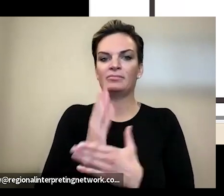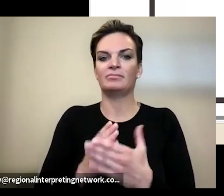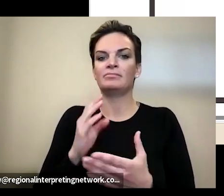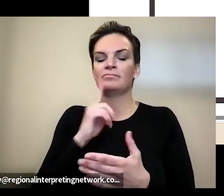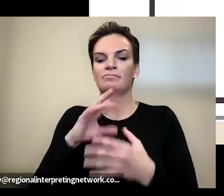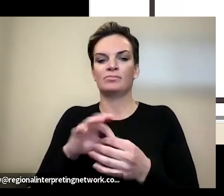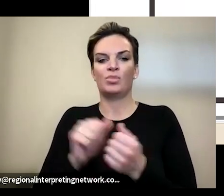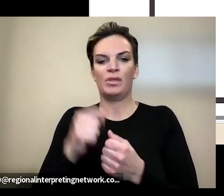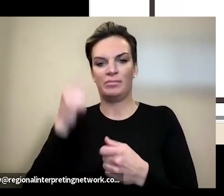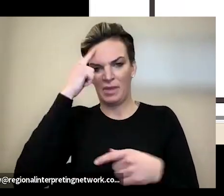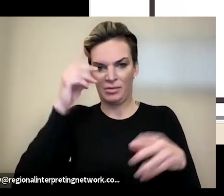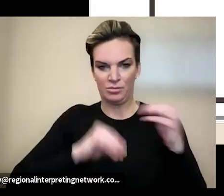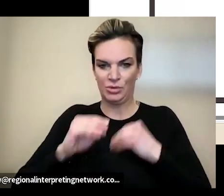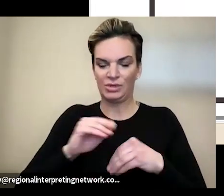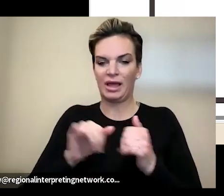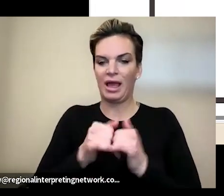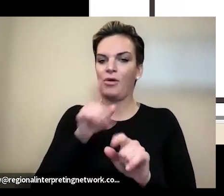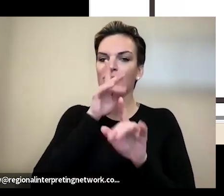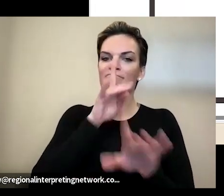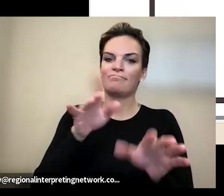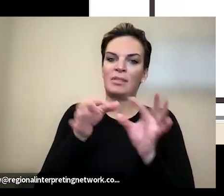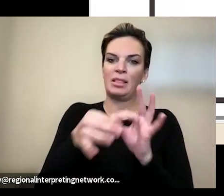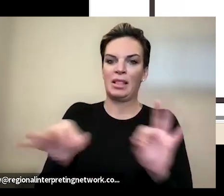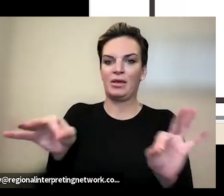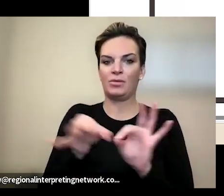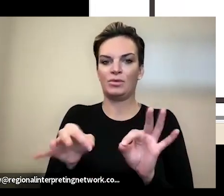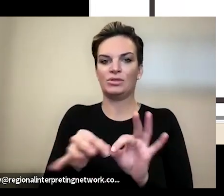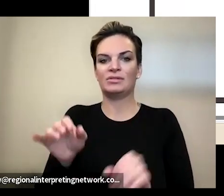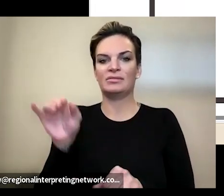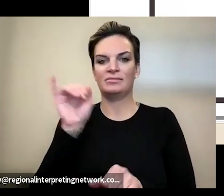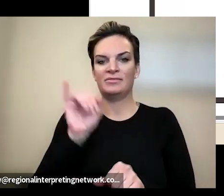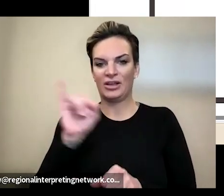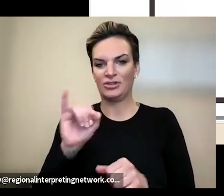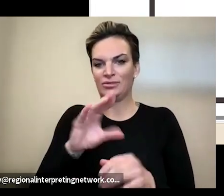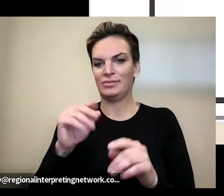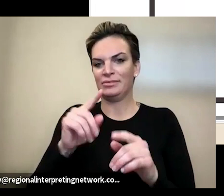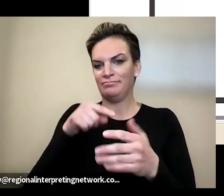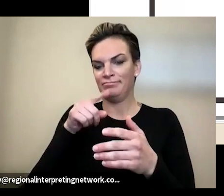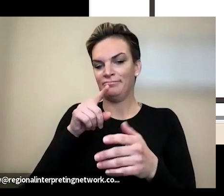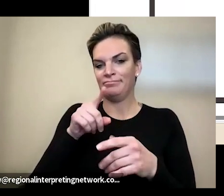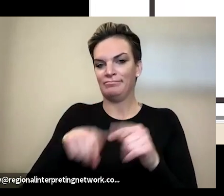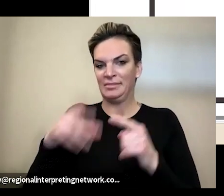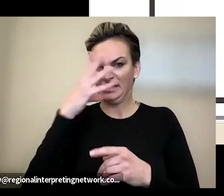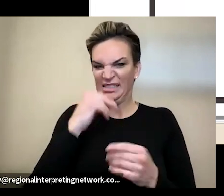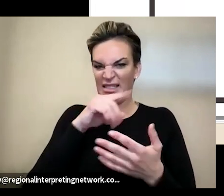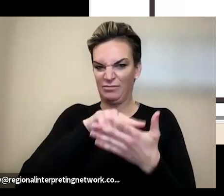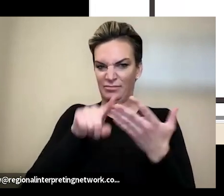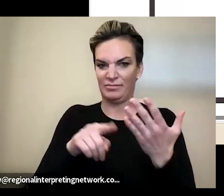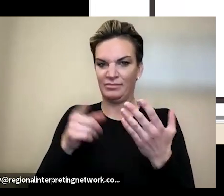benzothiazine use were higher during poststroke recrudescent admissions. I'll keep going...